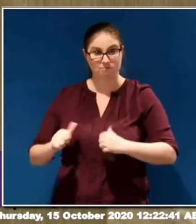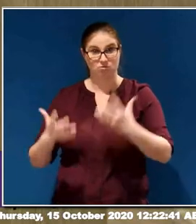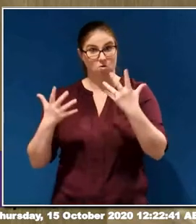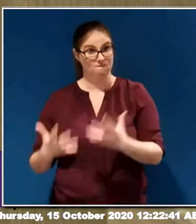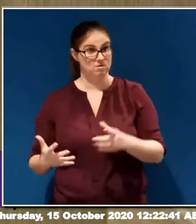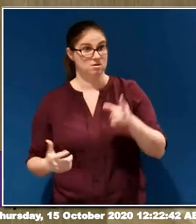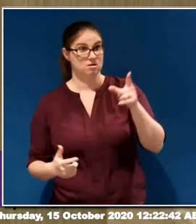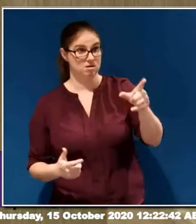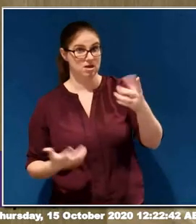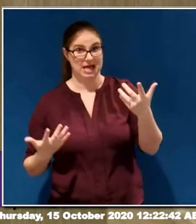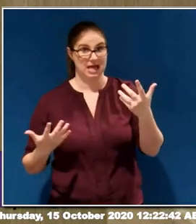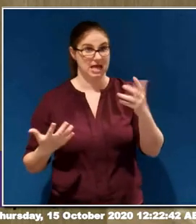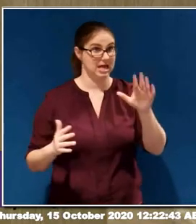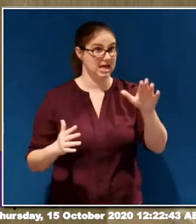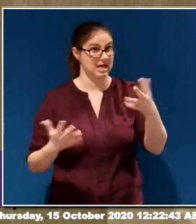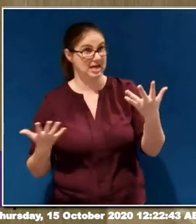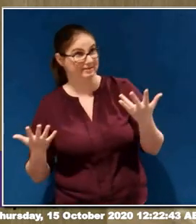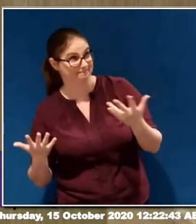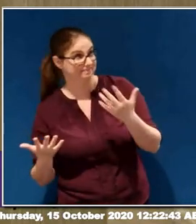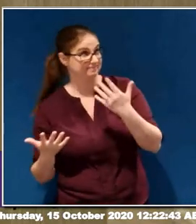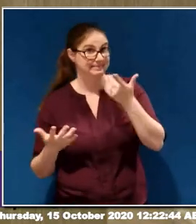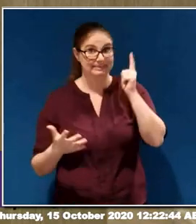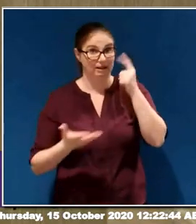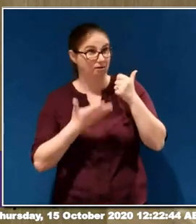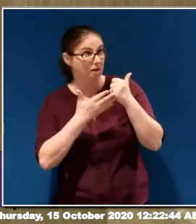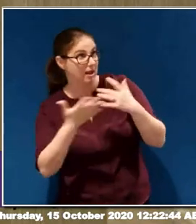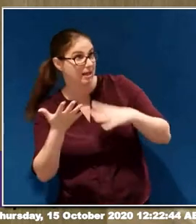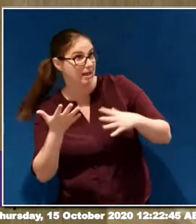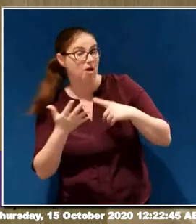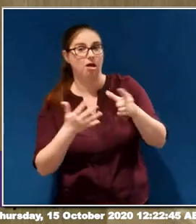So we'll put in a request for support. Yes, OK.